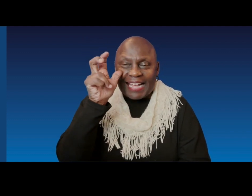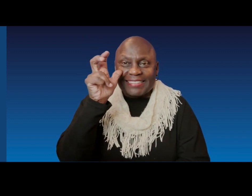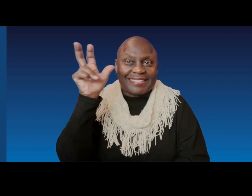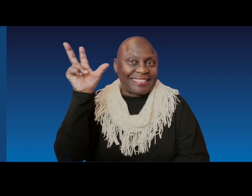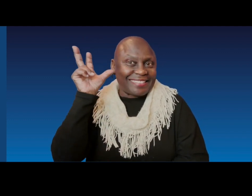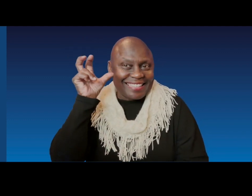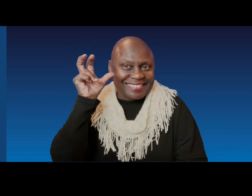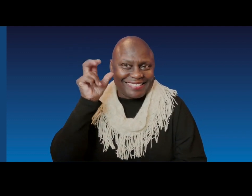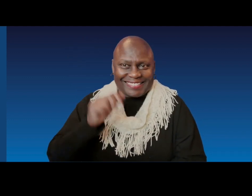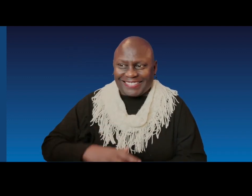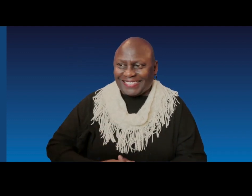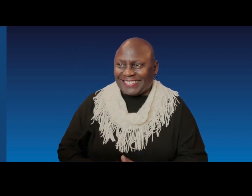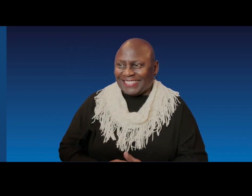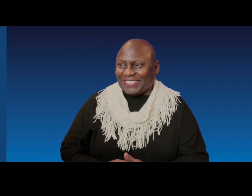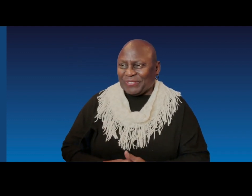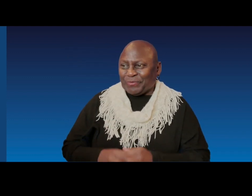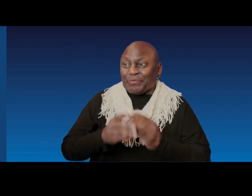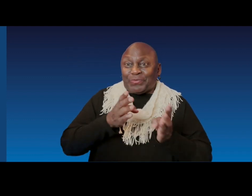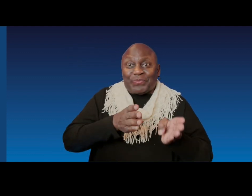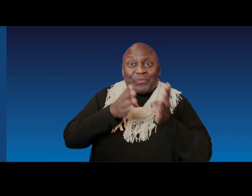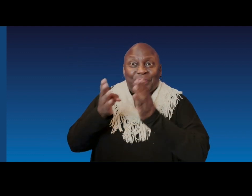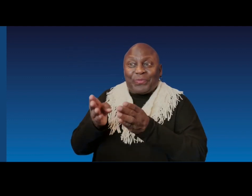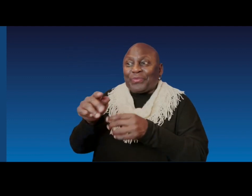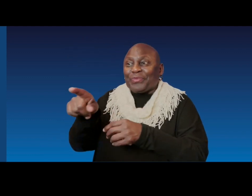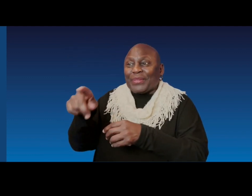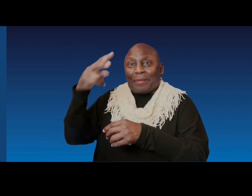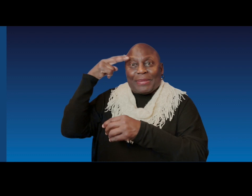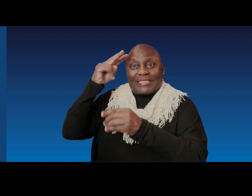Babies do listen with their eyes and ears.